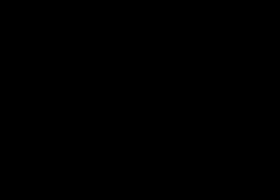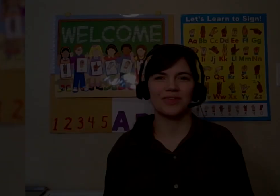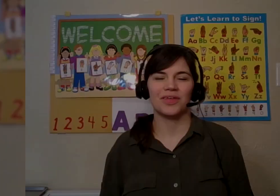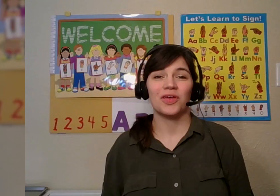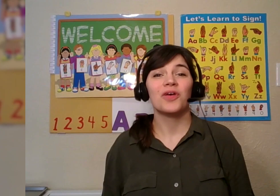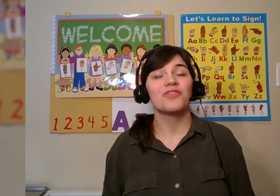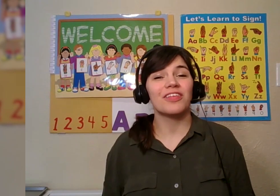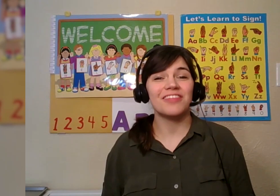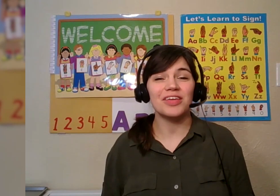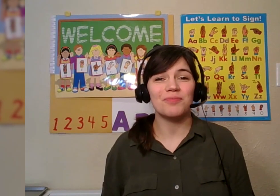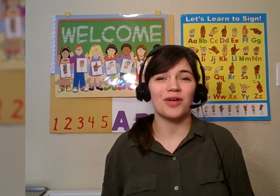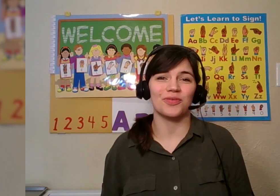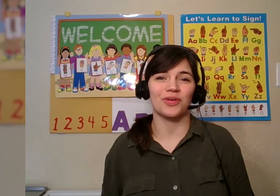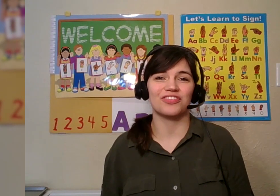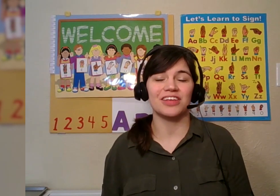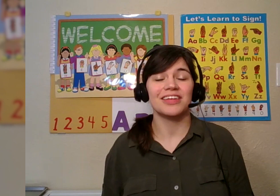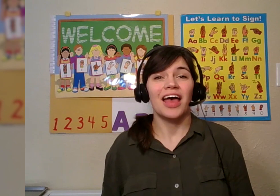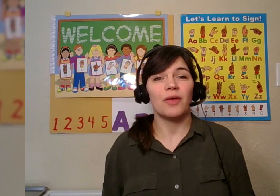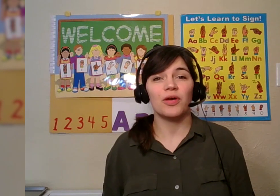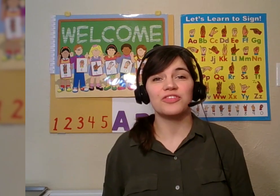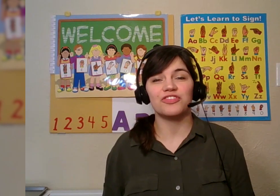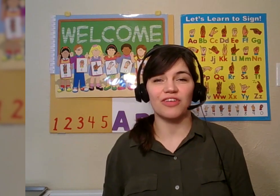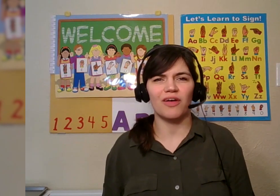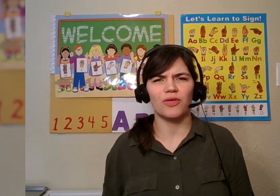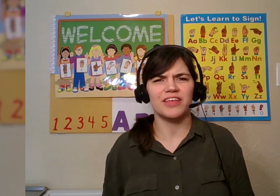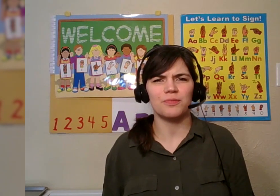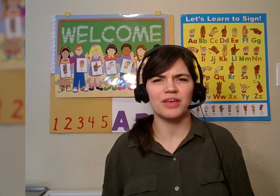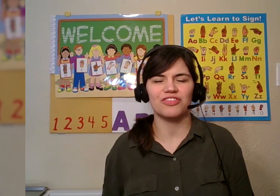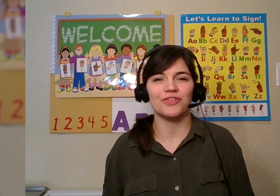For the second part of the worksheet, I want you to draw or take a picture of